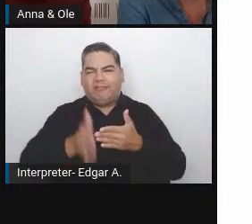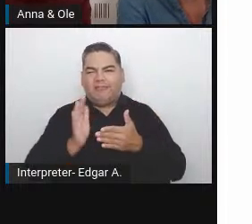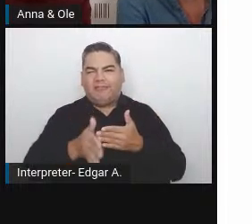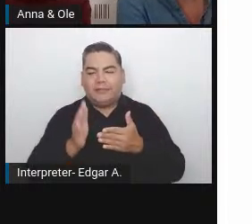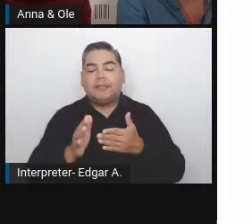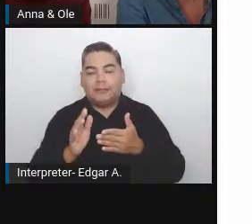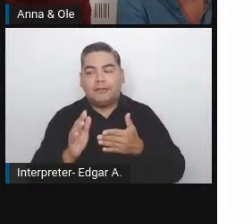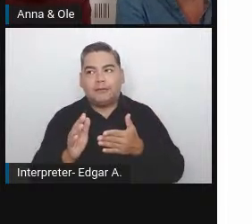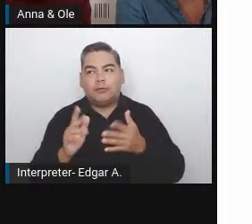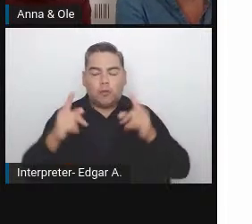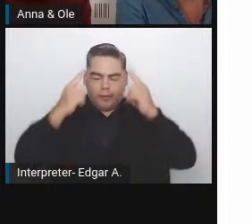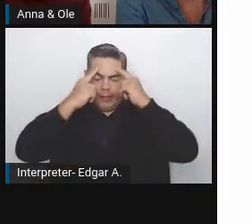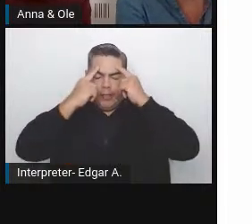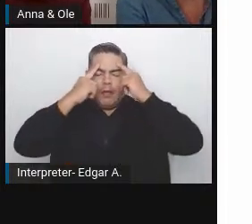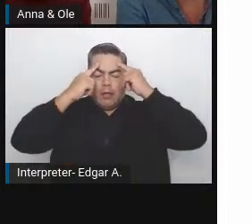If you end there you got back up again.